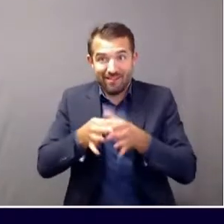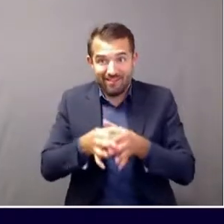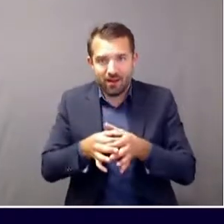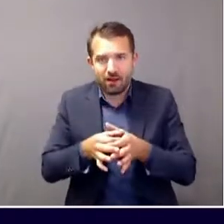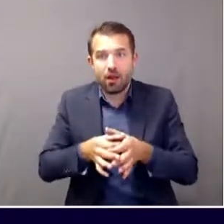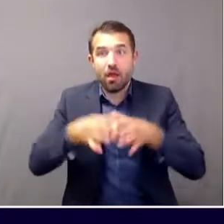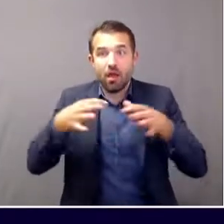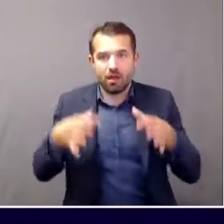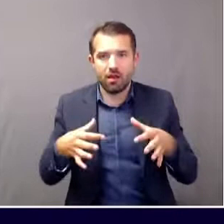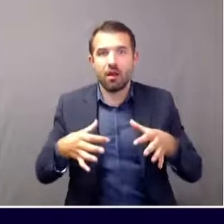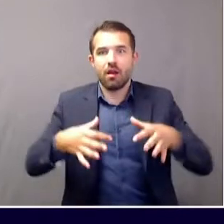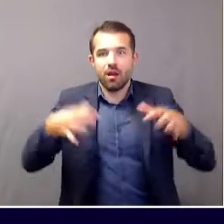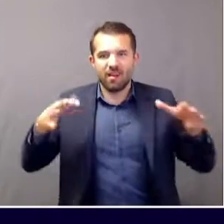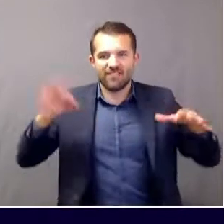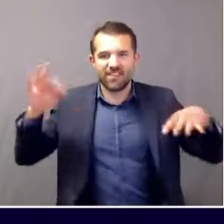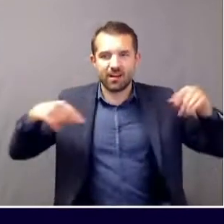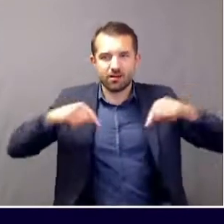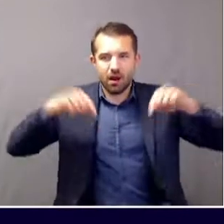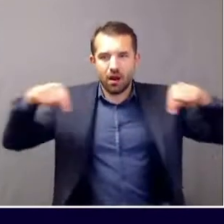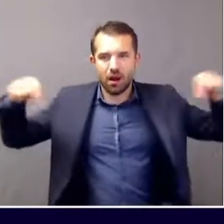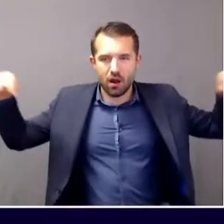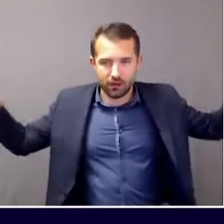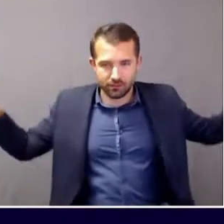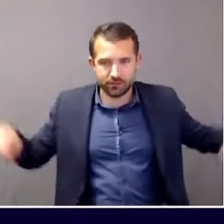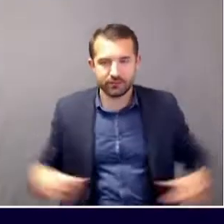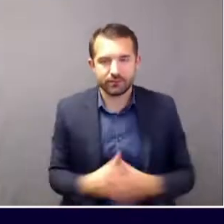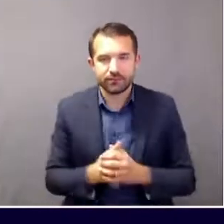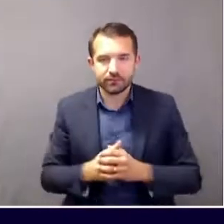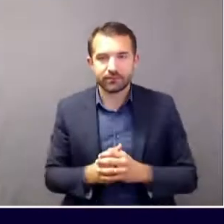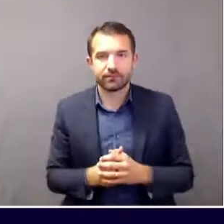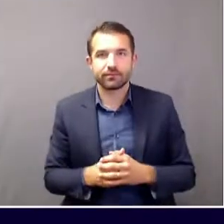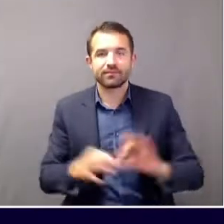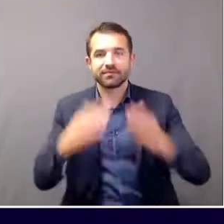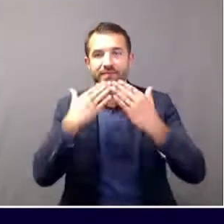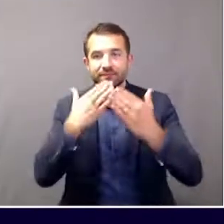thank you doctor shot and